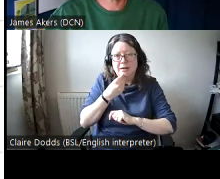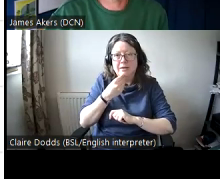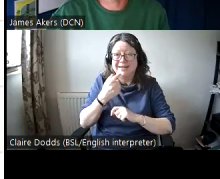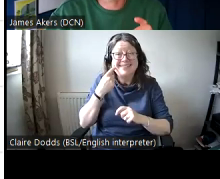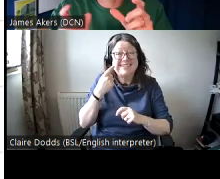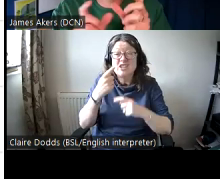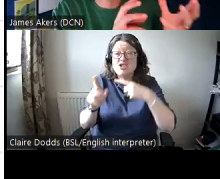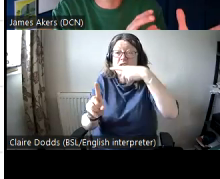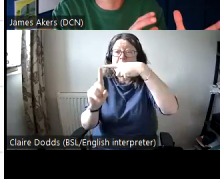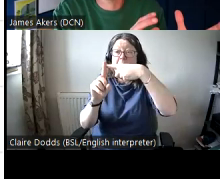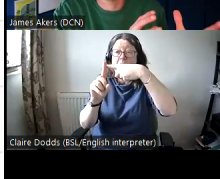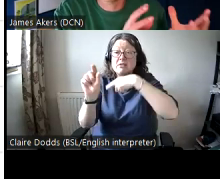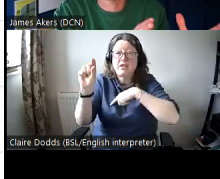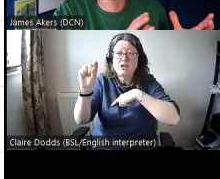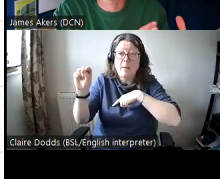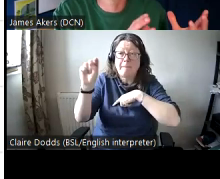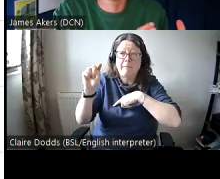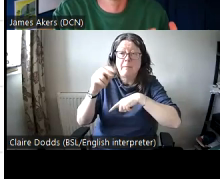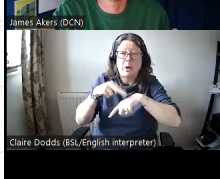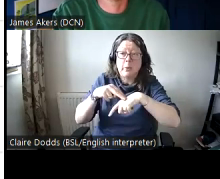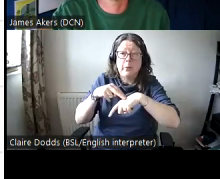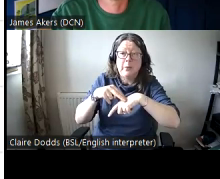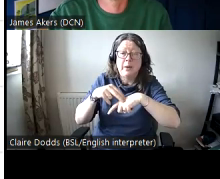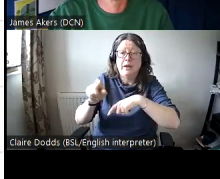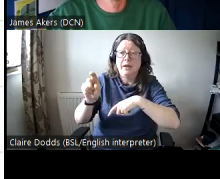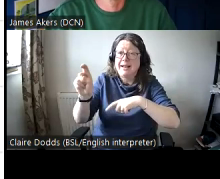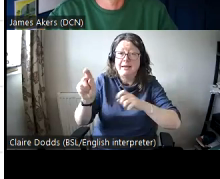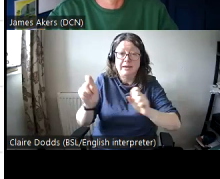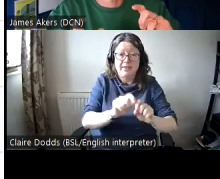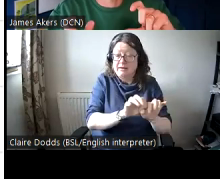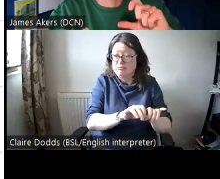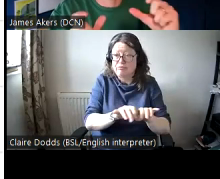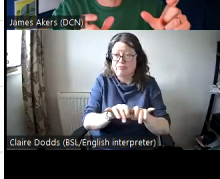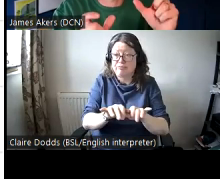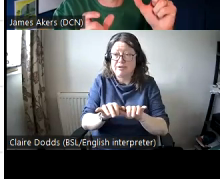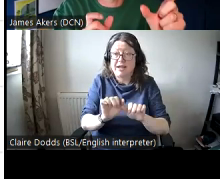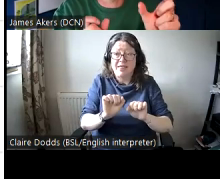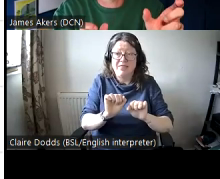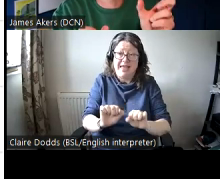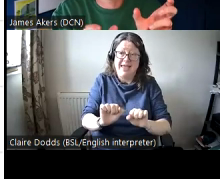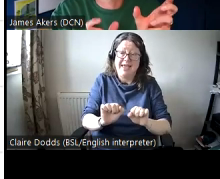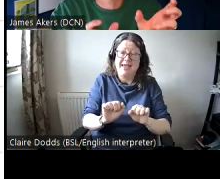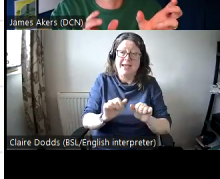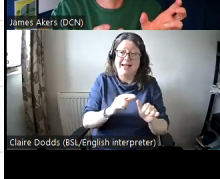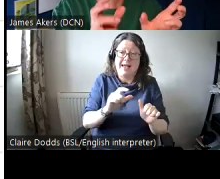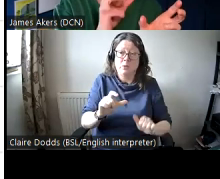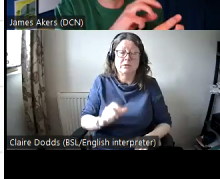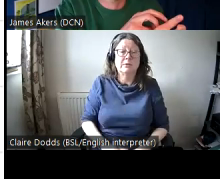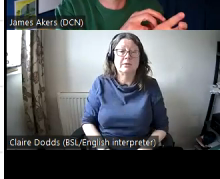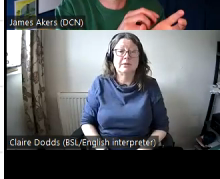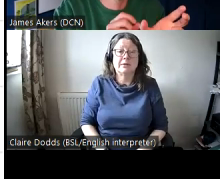and then you put in the email address of what the Google account is. That Google account has to be created in advance.